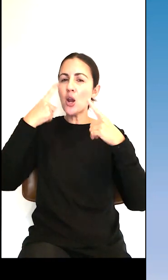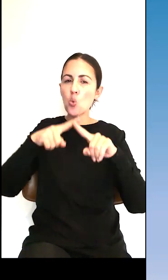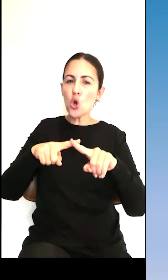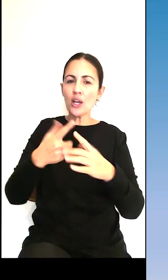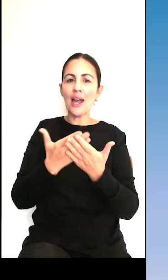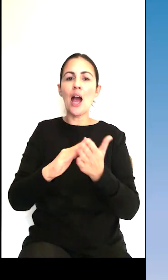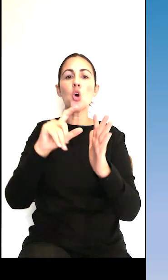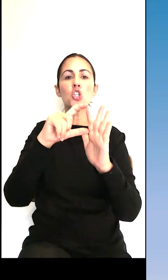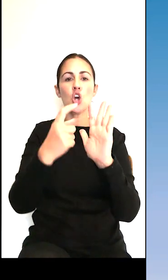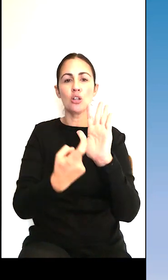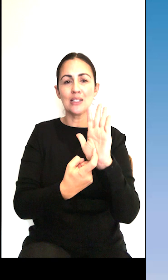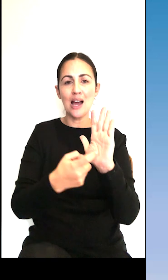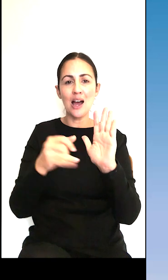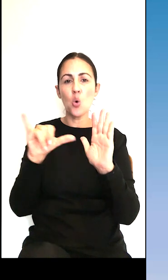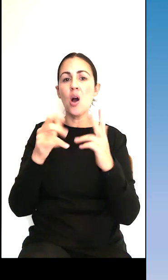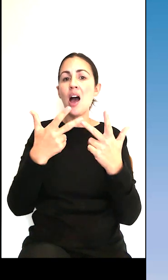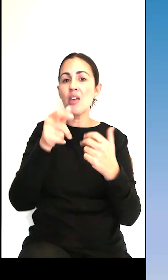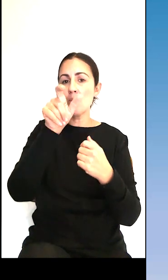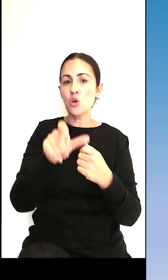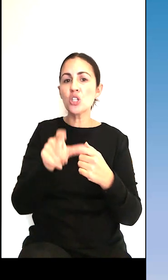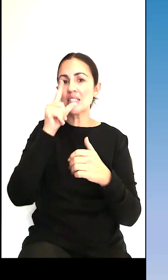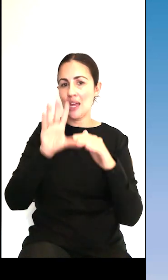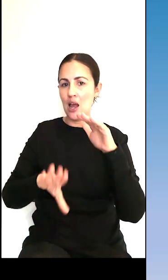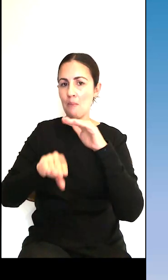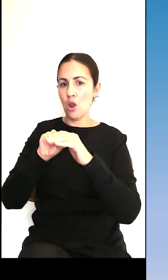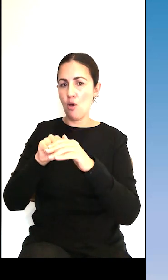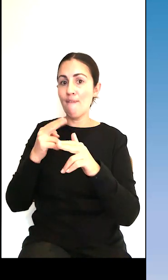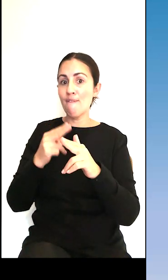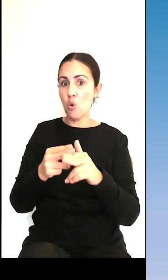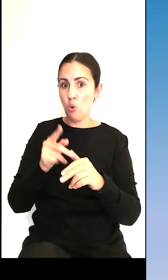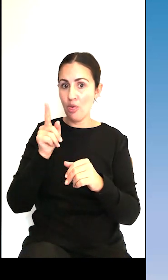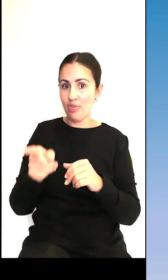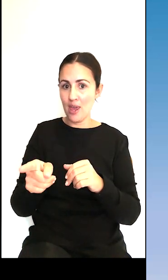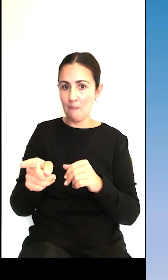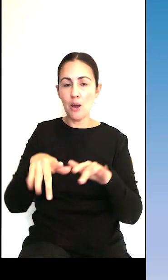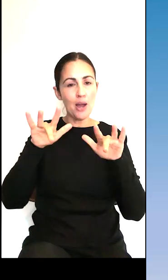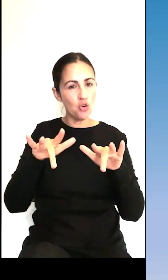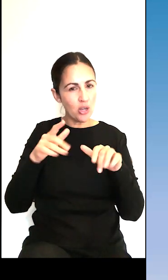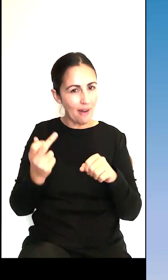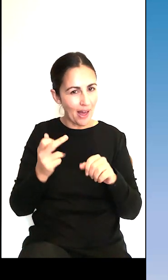It's not necessarily available just yet, but it will be in the coming weeks and months where